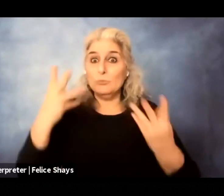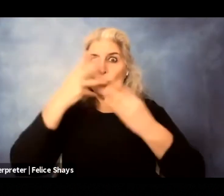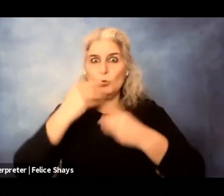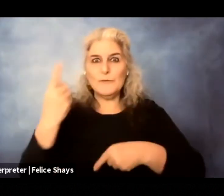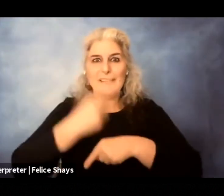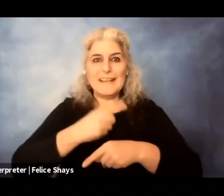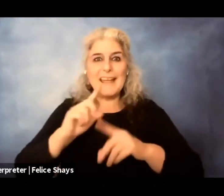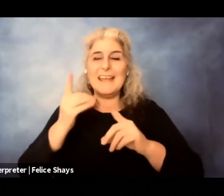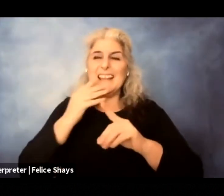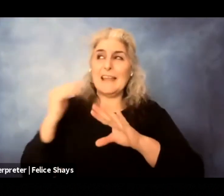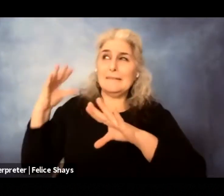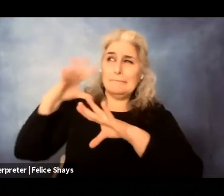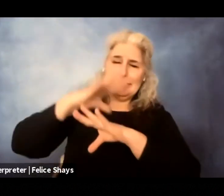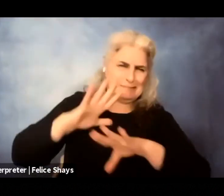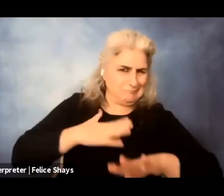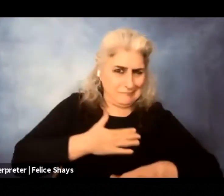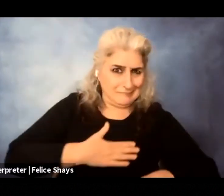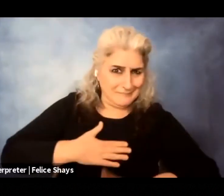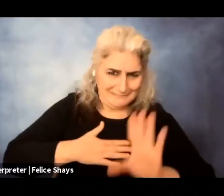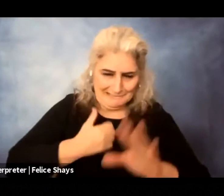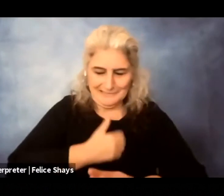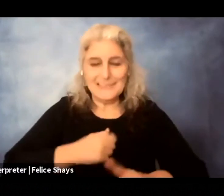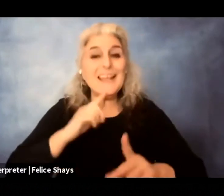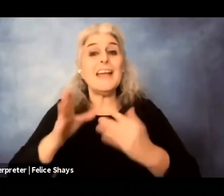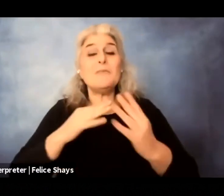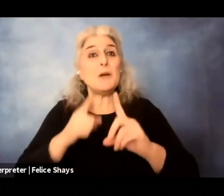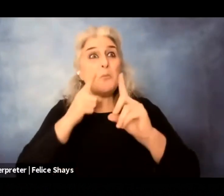my takeaway message is to see what lurks behind the interface